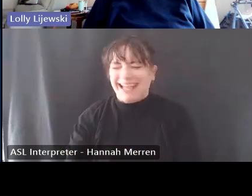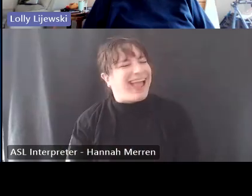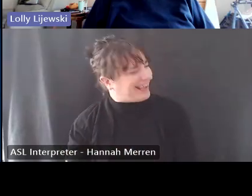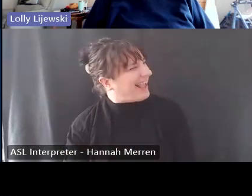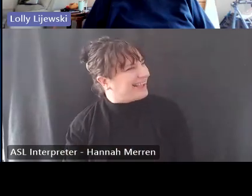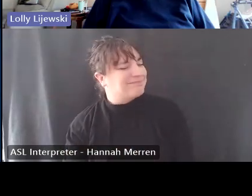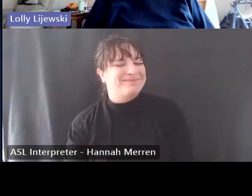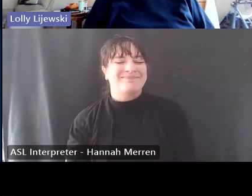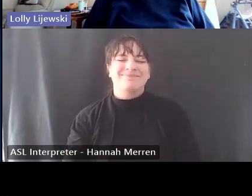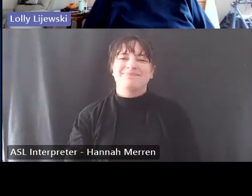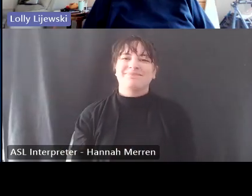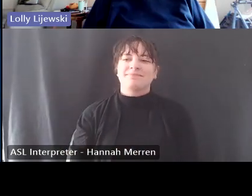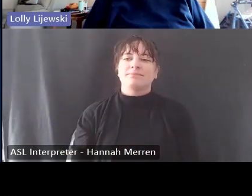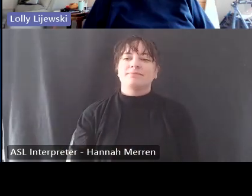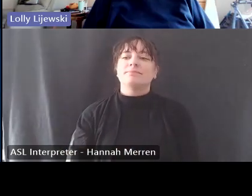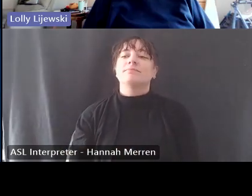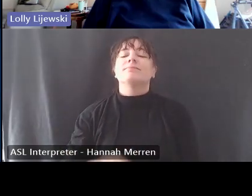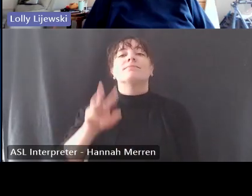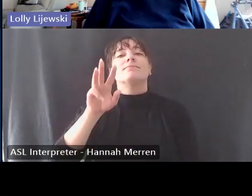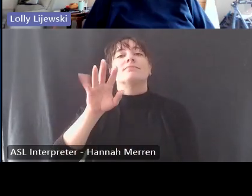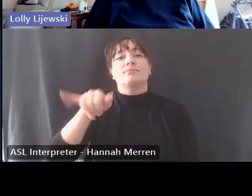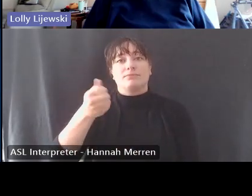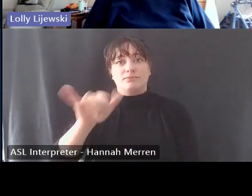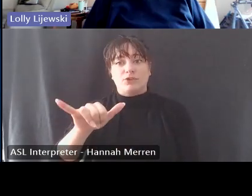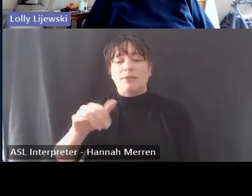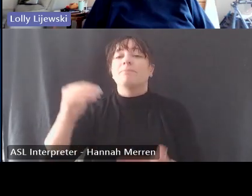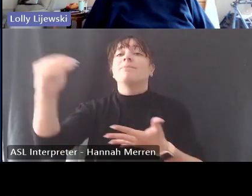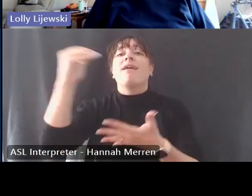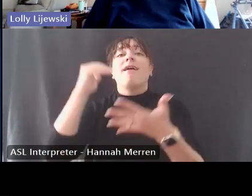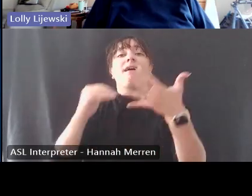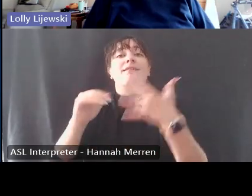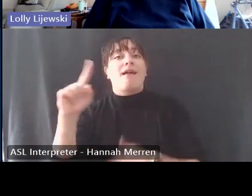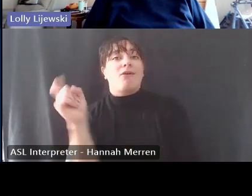And then the third question is for Lolly.